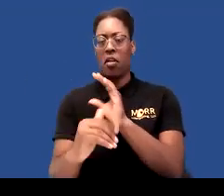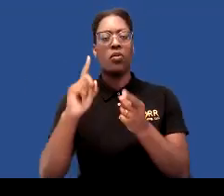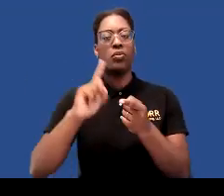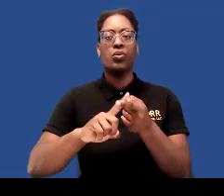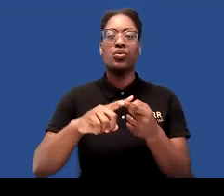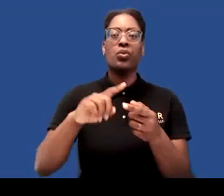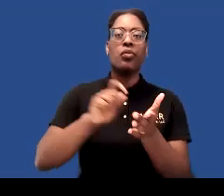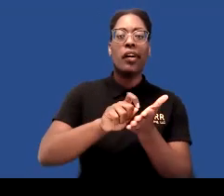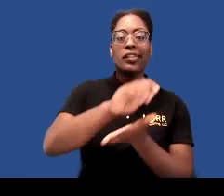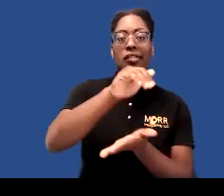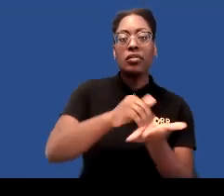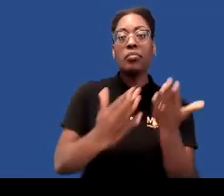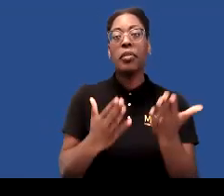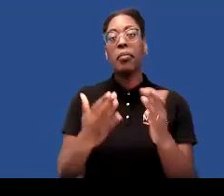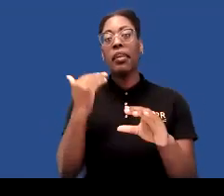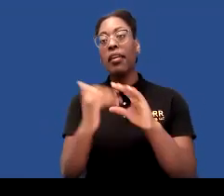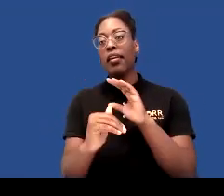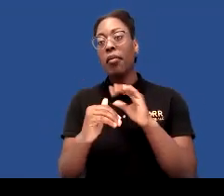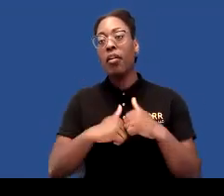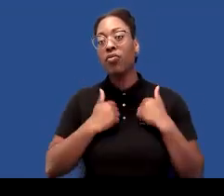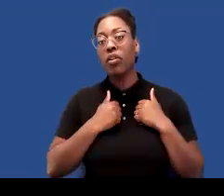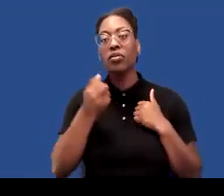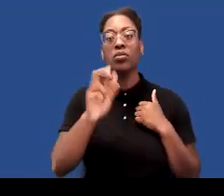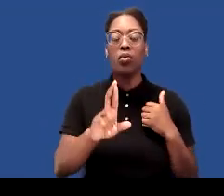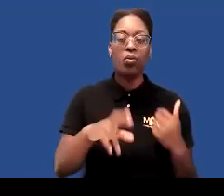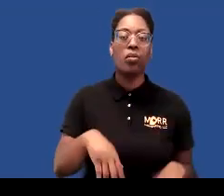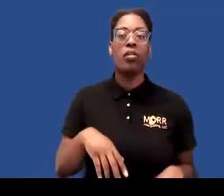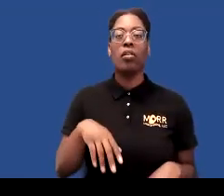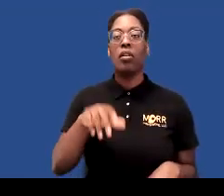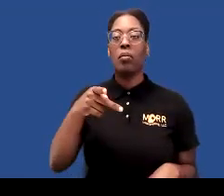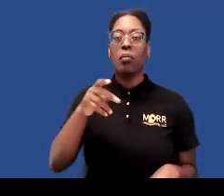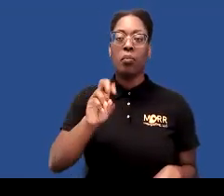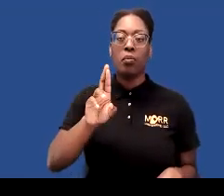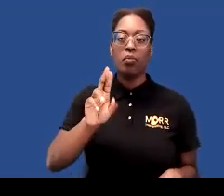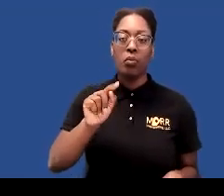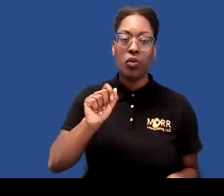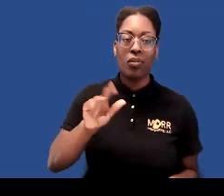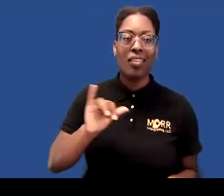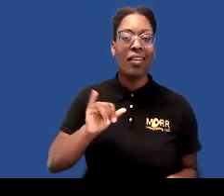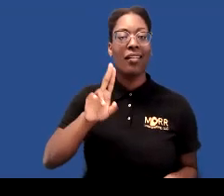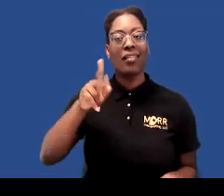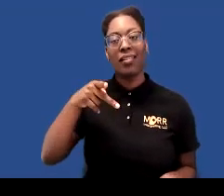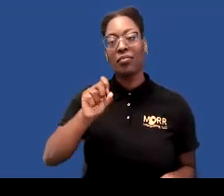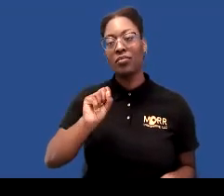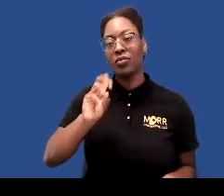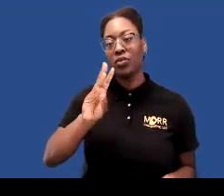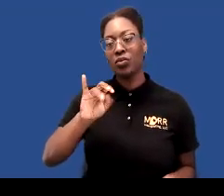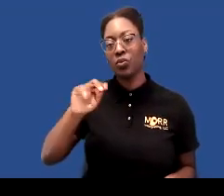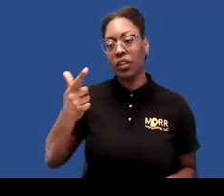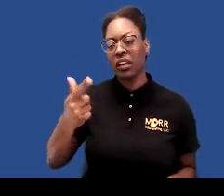or submit it through some online portal such as TutorTrac, the WCOnline, or Upswing. The second would be, "The consultant reads the